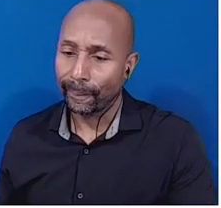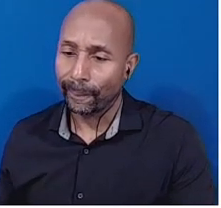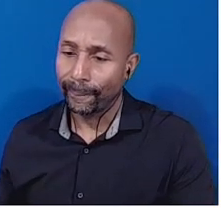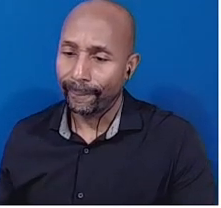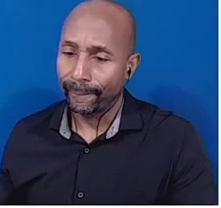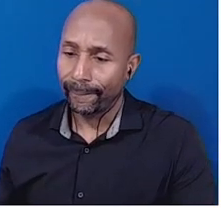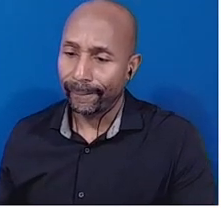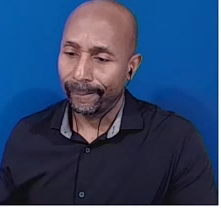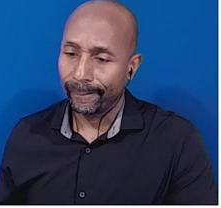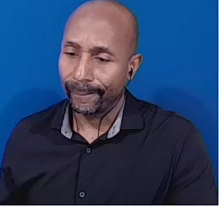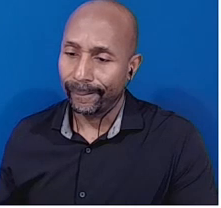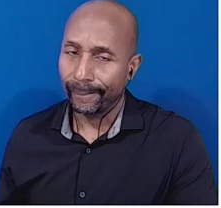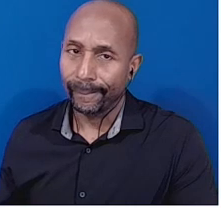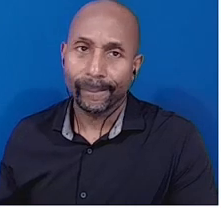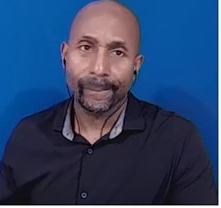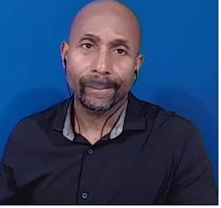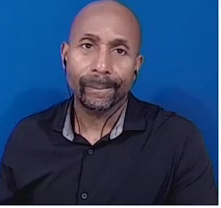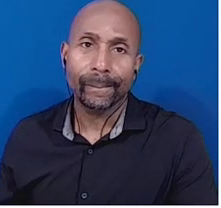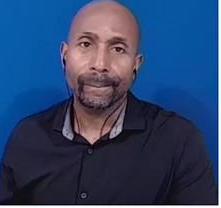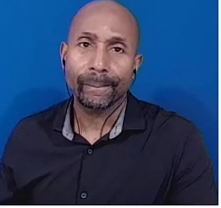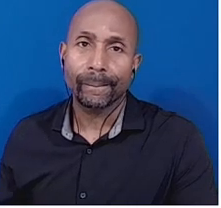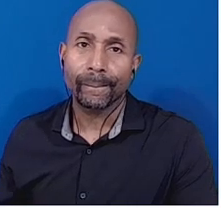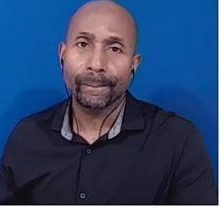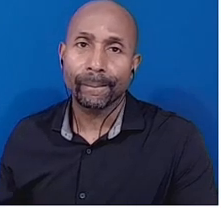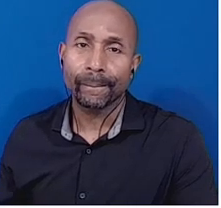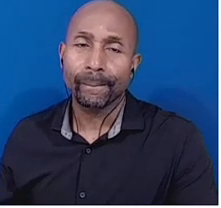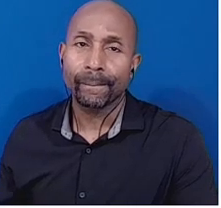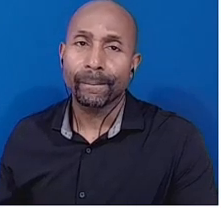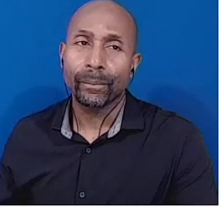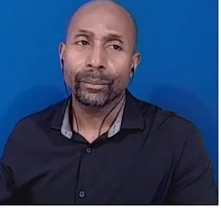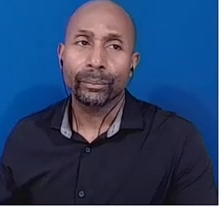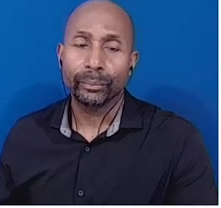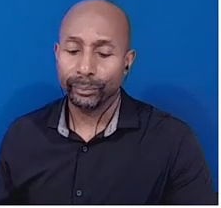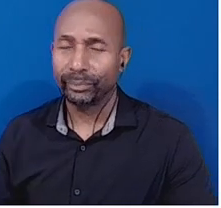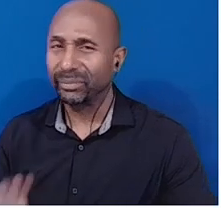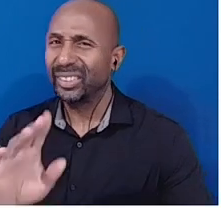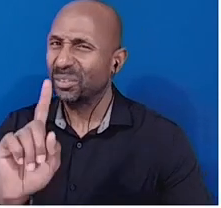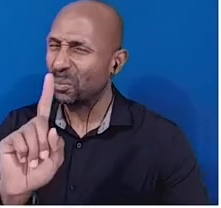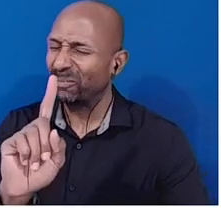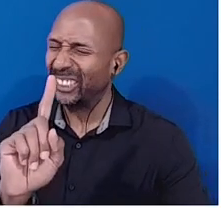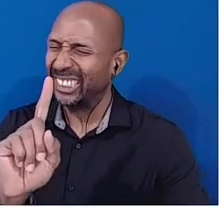So if you guys will- if everybody will bear with me just for one minute.